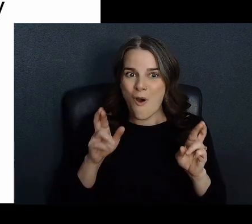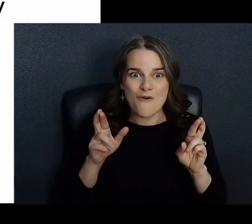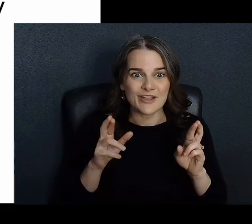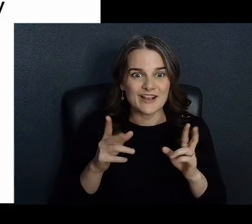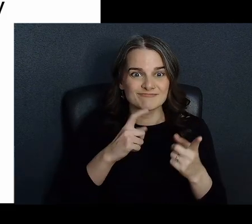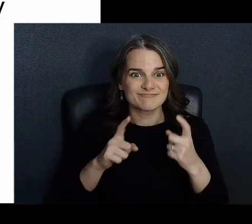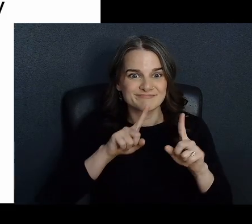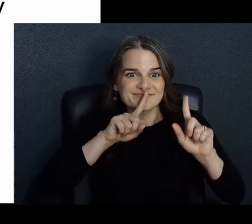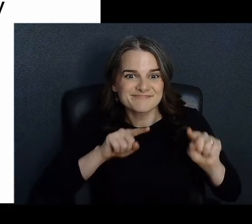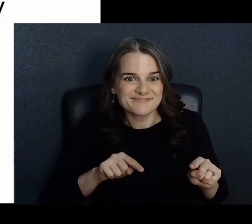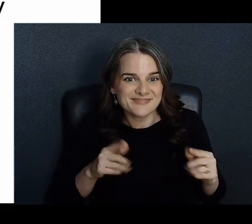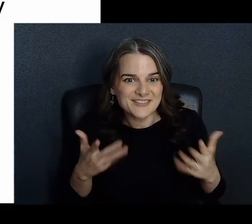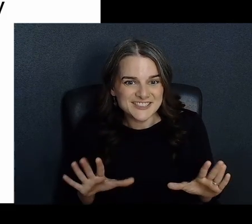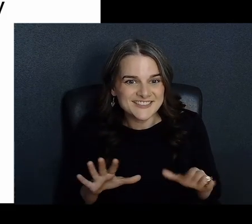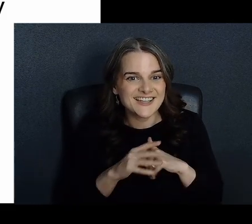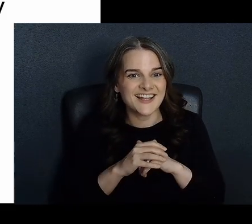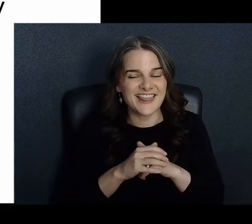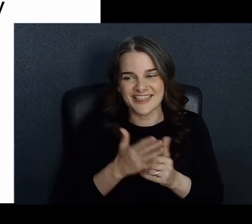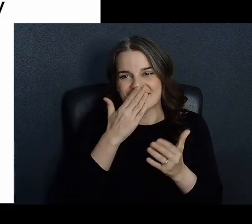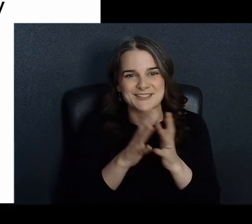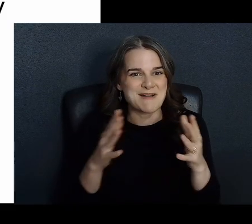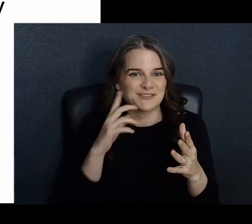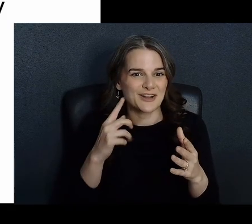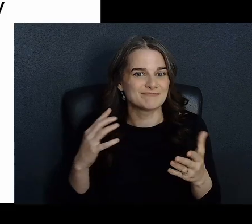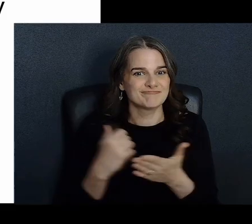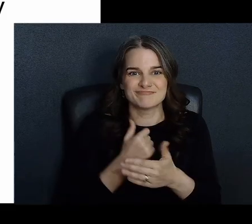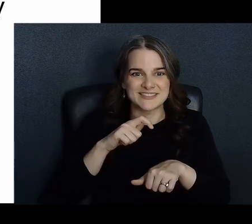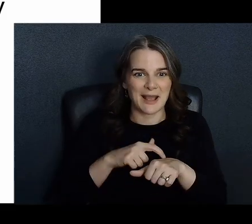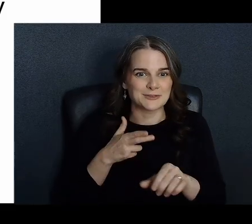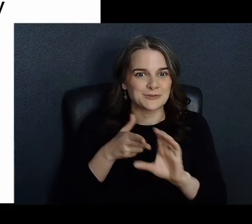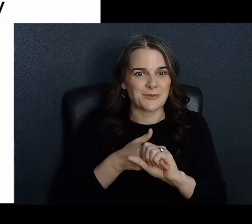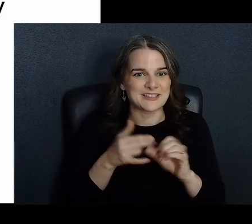and I thank you so much for taking the time to join us today. Yes, thanks, everybody.